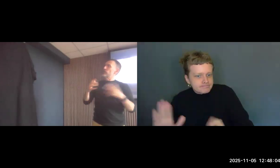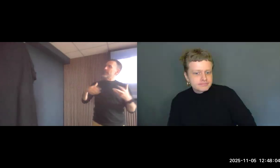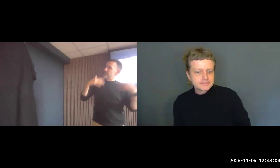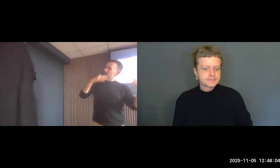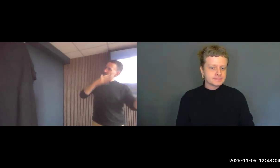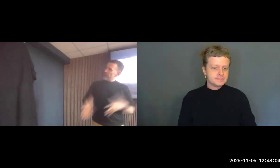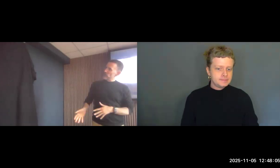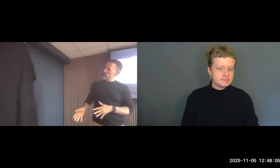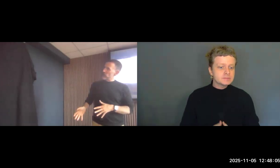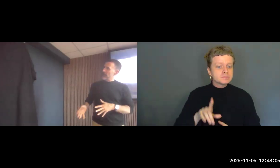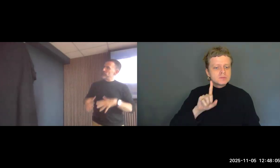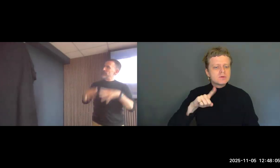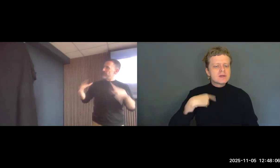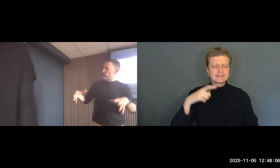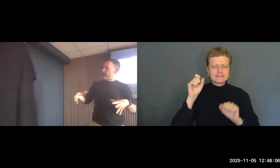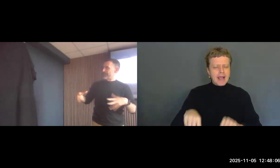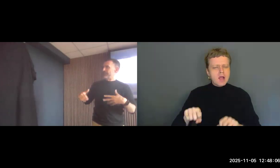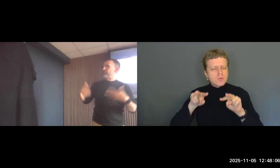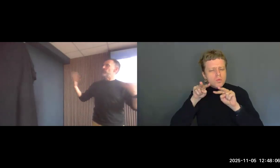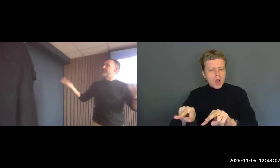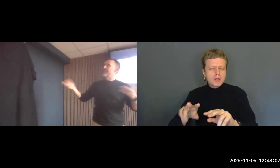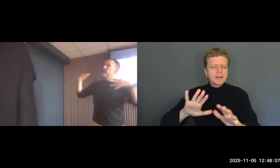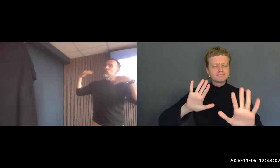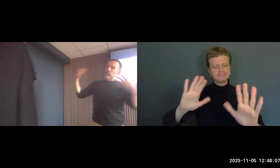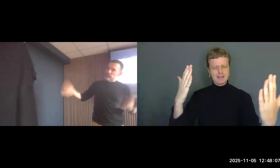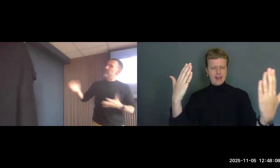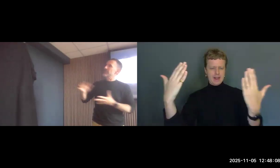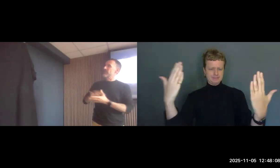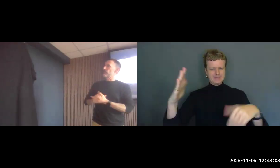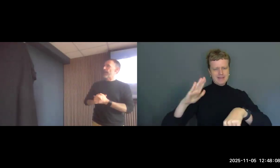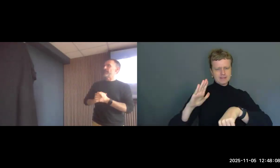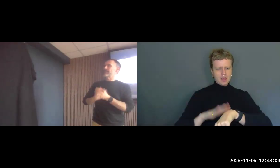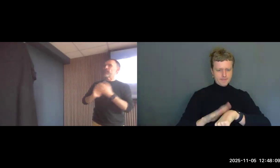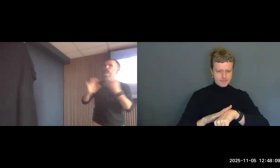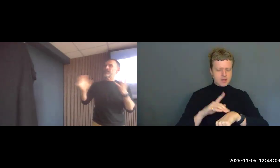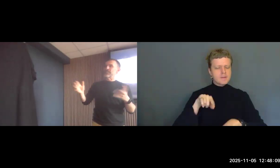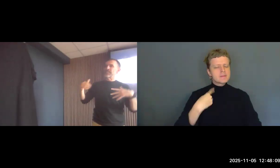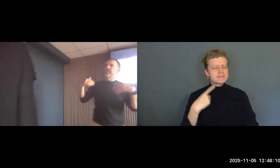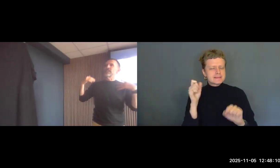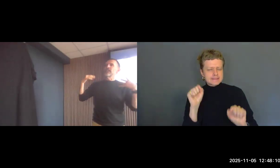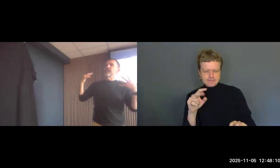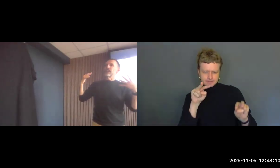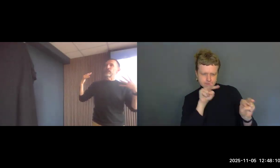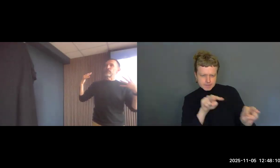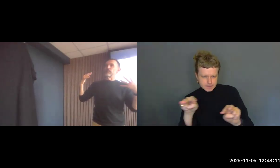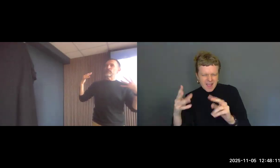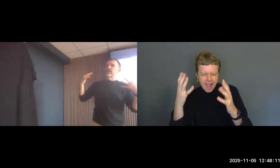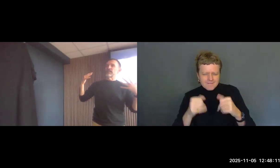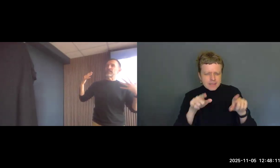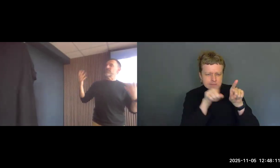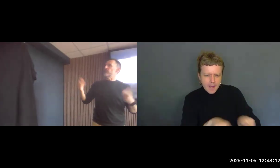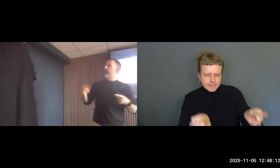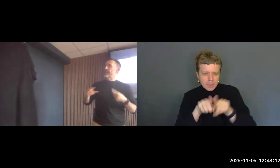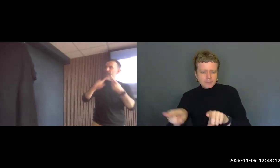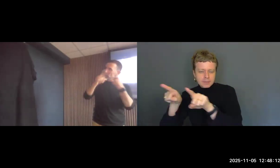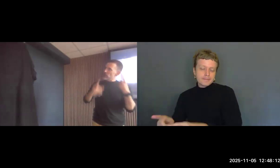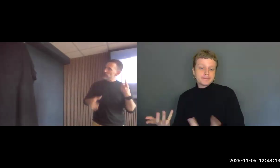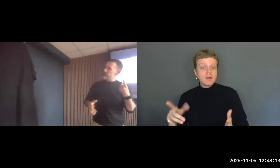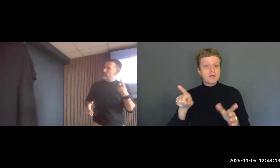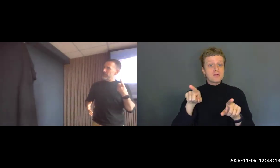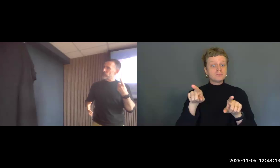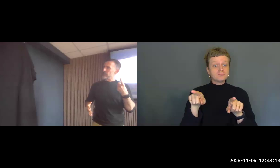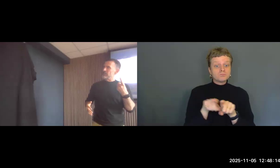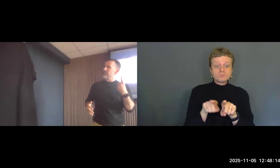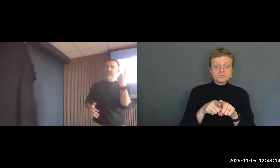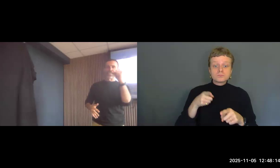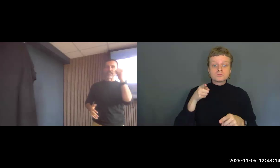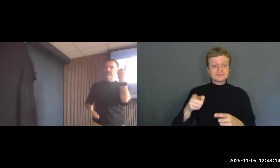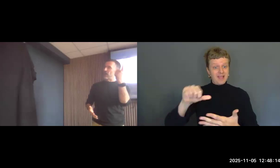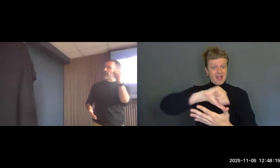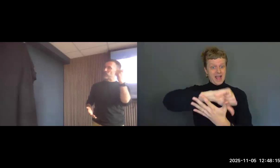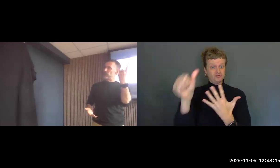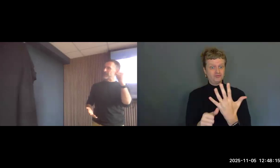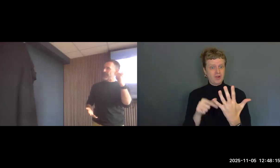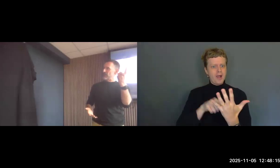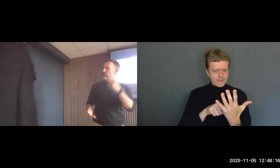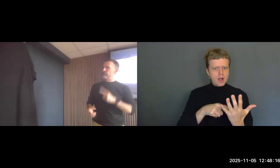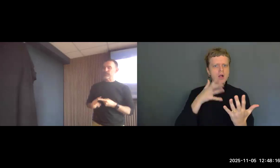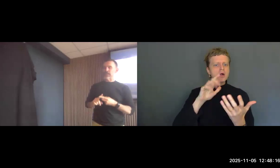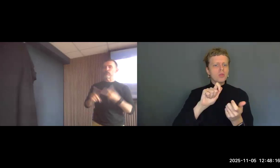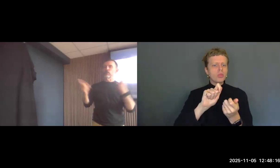So, looking at variation and change in synchronic data, and we see… we do see some patterns, like we see systematic handshape assimilation in signs with this handshape, for example.